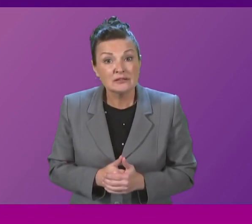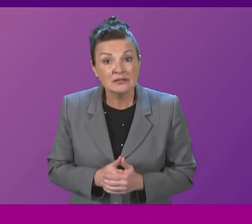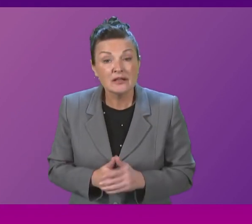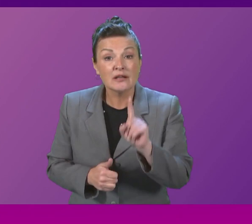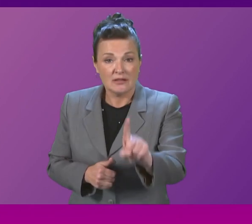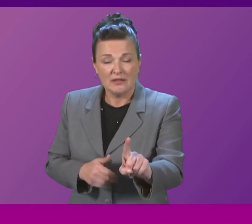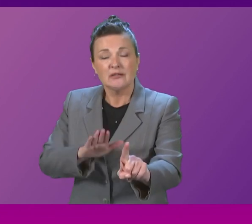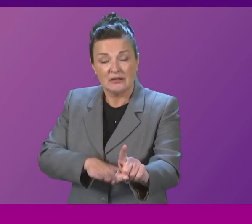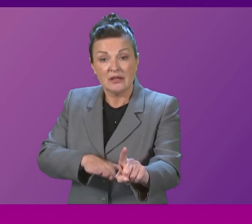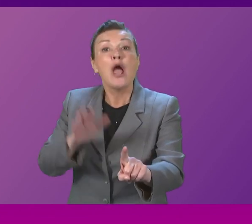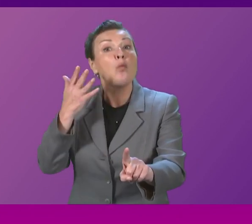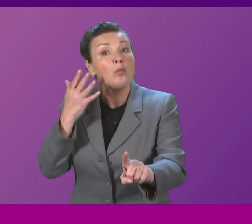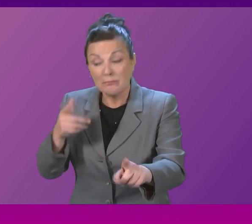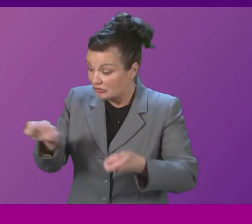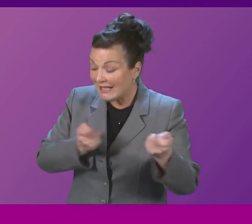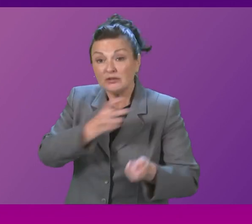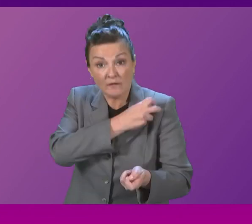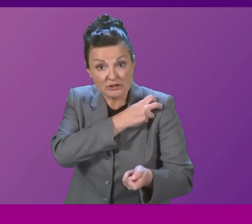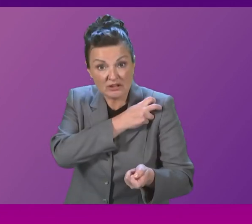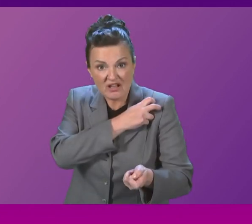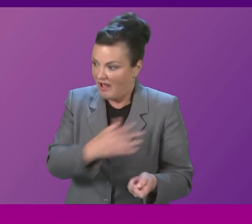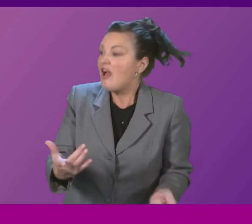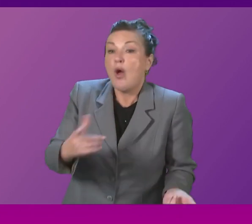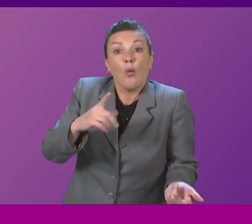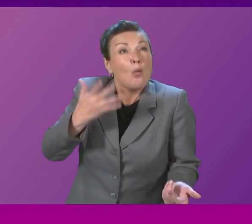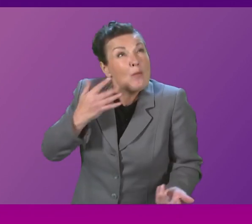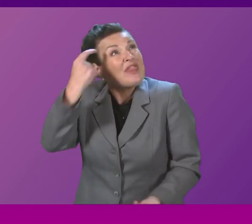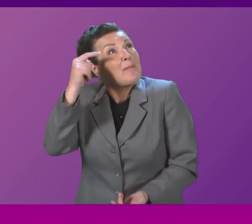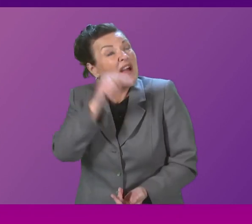When we consider all of that, Presiding Officer, it is no wonder at all that Douglas Ross did